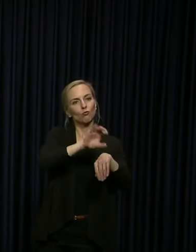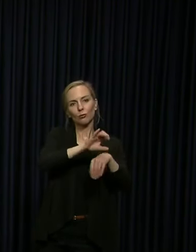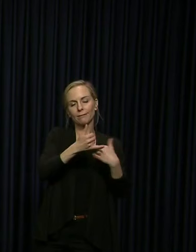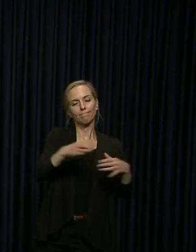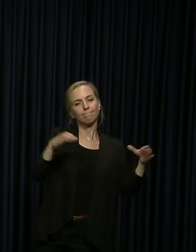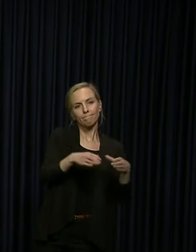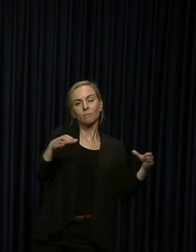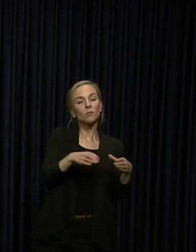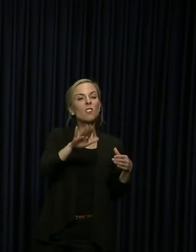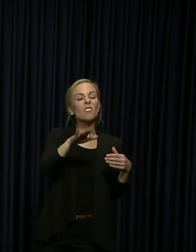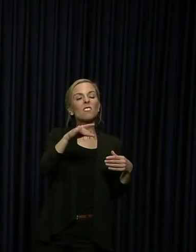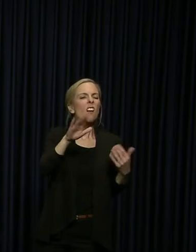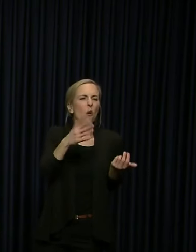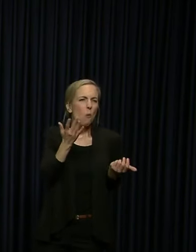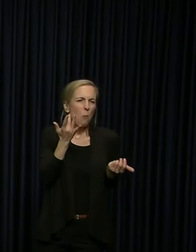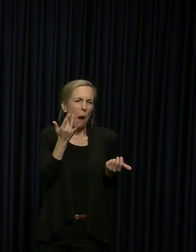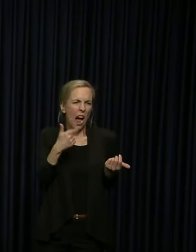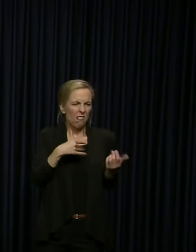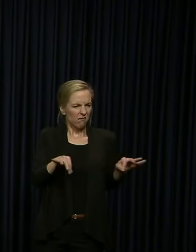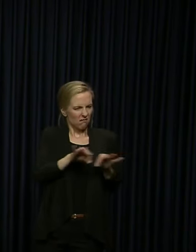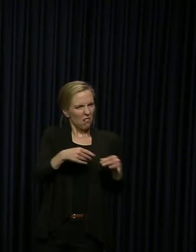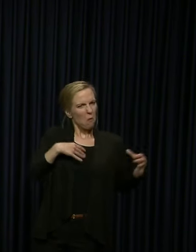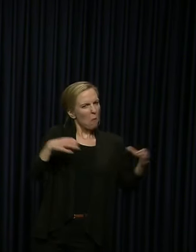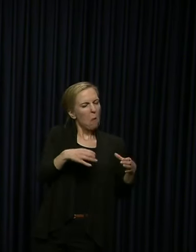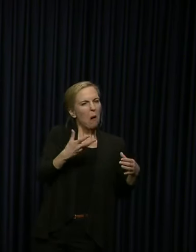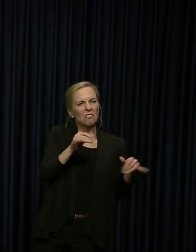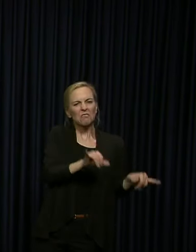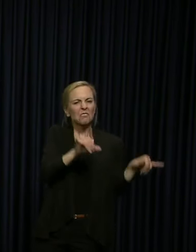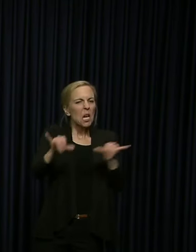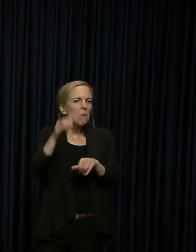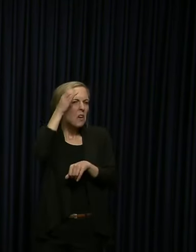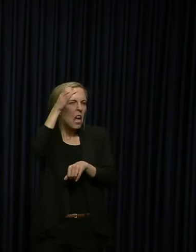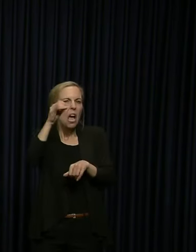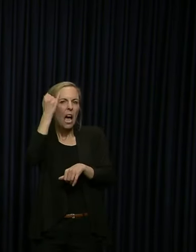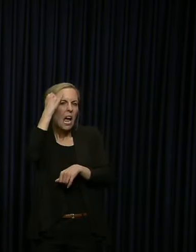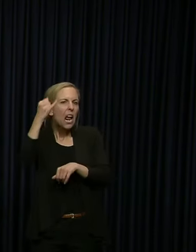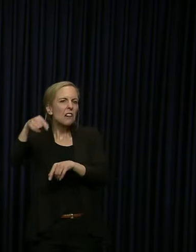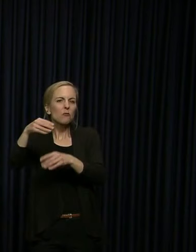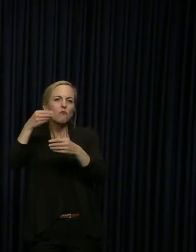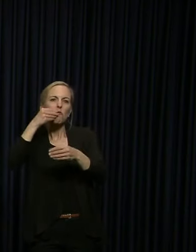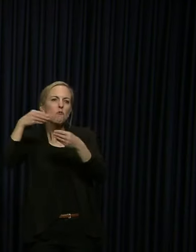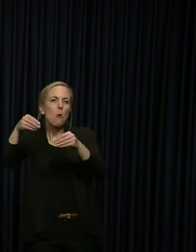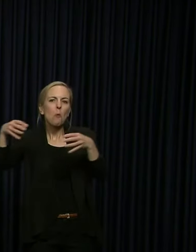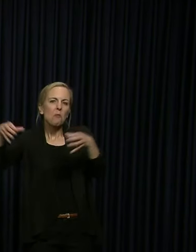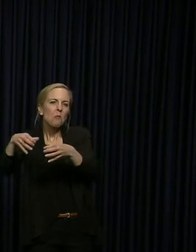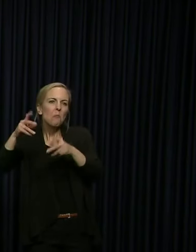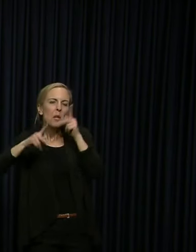WE CARE ABOUT PEOPLE'S LIVES MORE THAN WE CARE ABOUT OUR OWN ECONOMIC SECURITY.